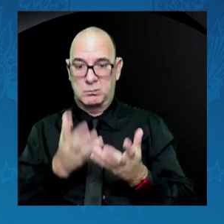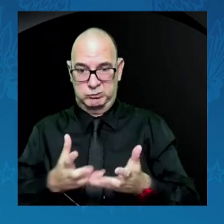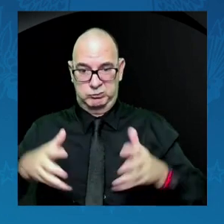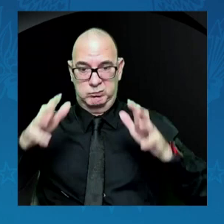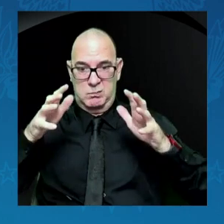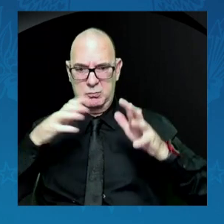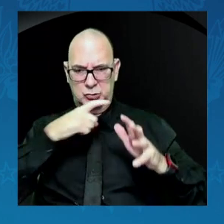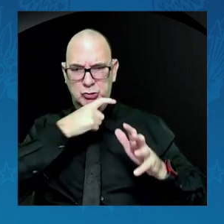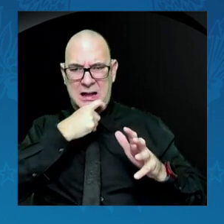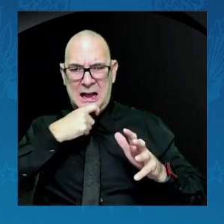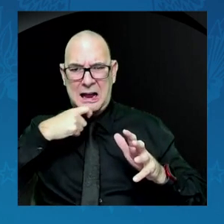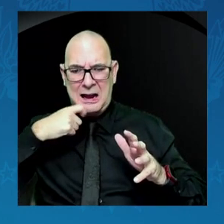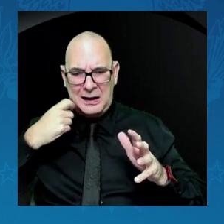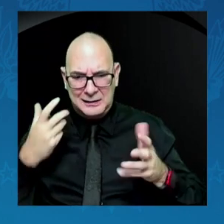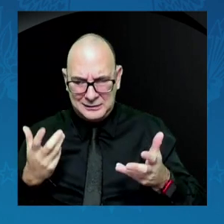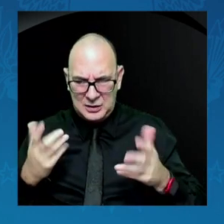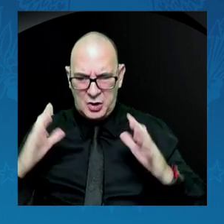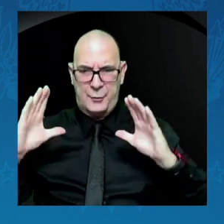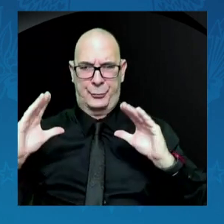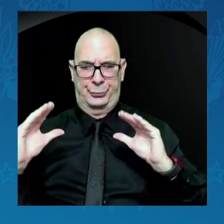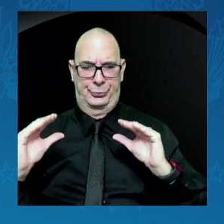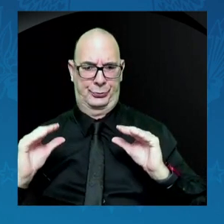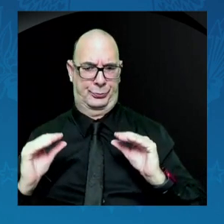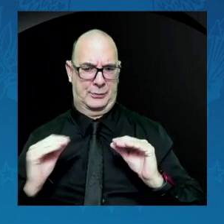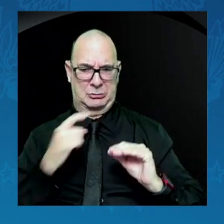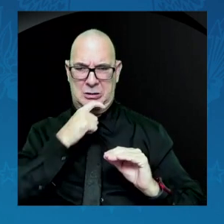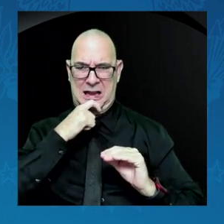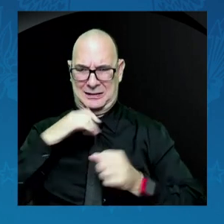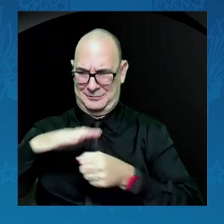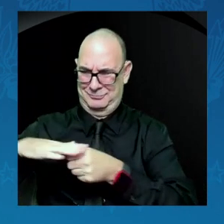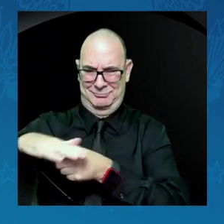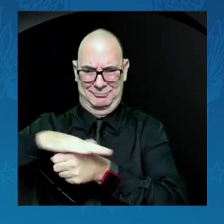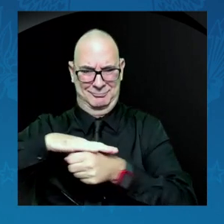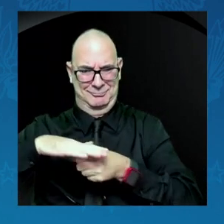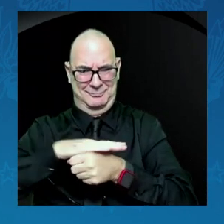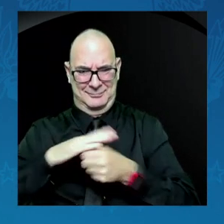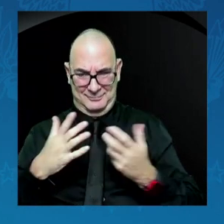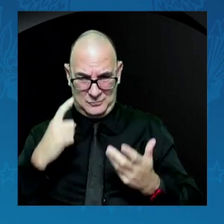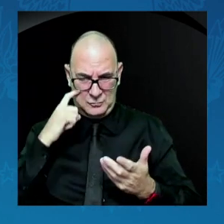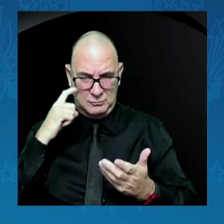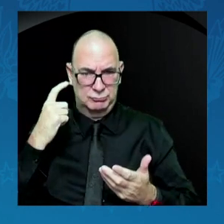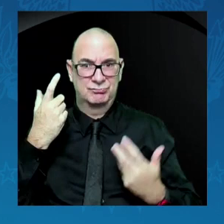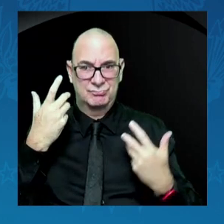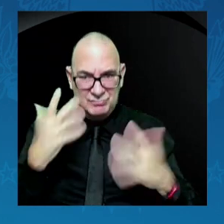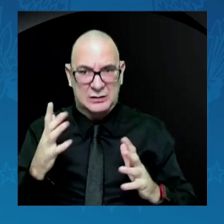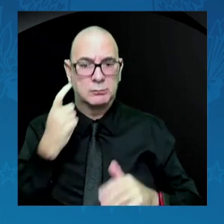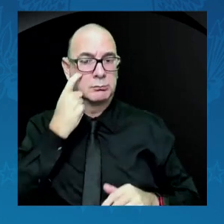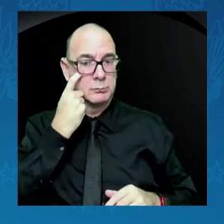We're witnessing climate change right in front of our eyes today.